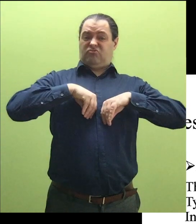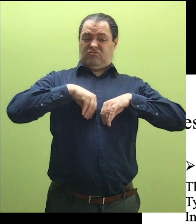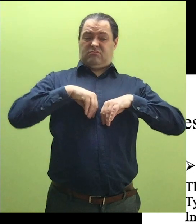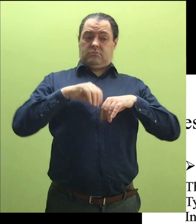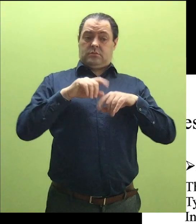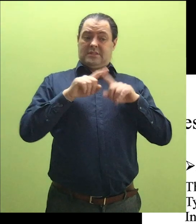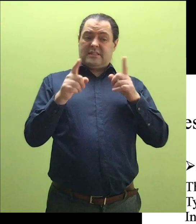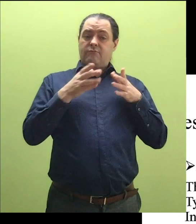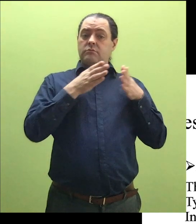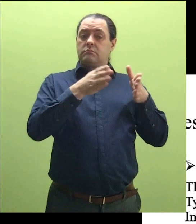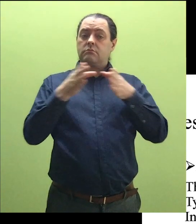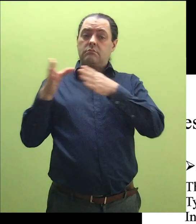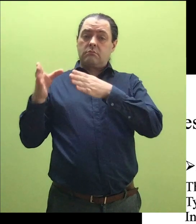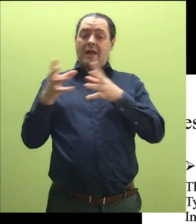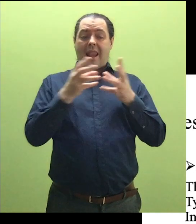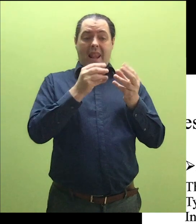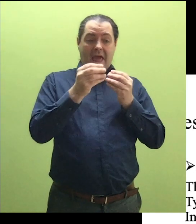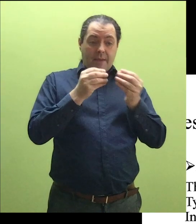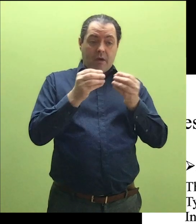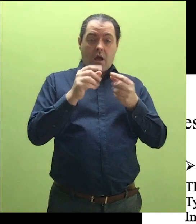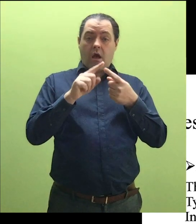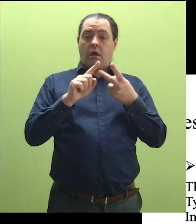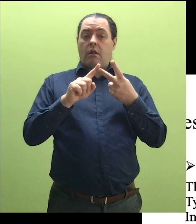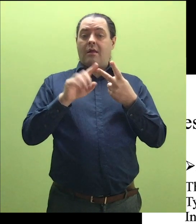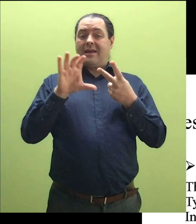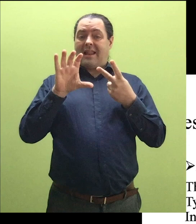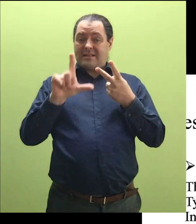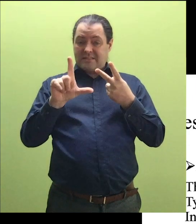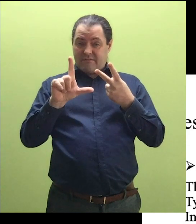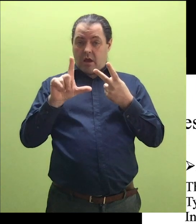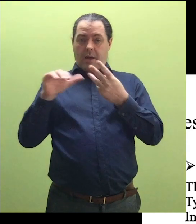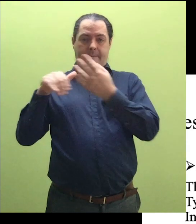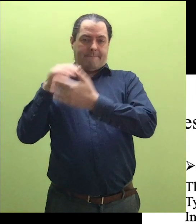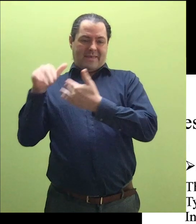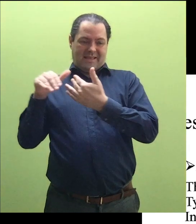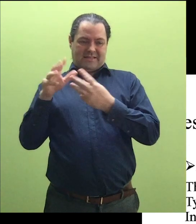alternation, or mixing using/ both. Both age of acquisition